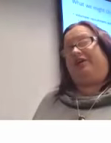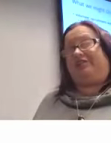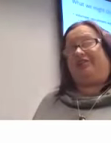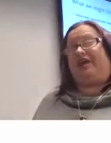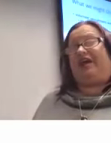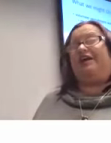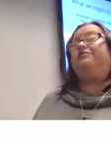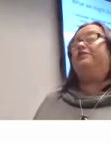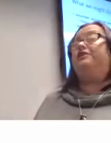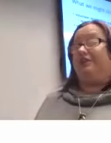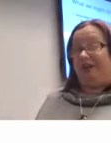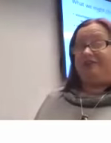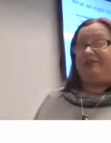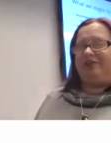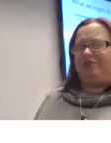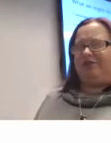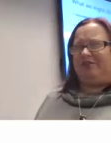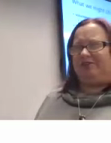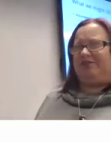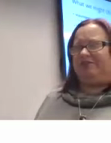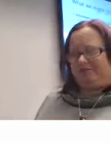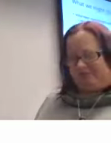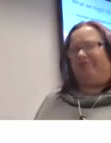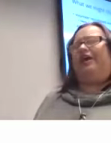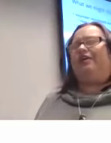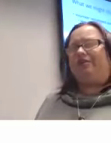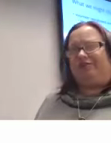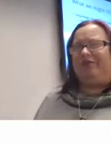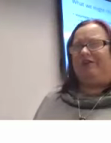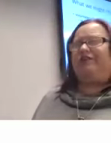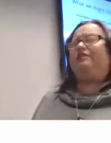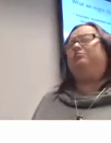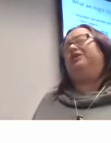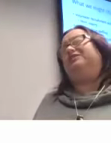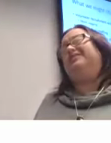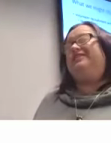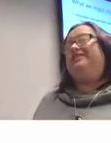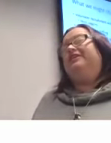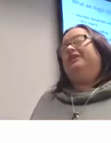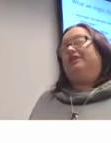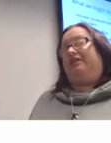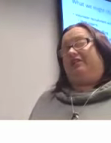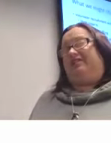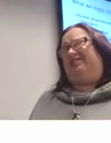If you're offering this, you know and we had a relatively close community.